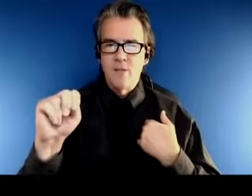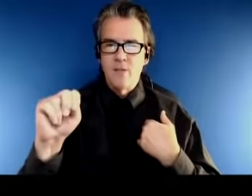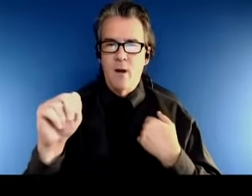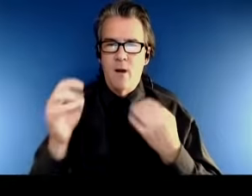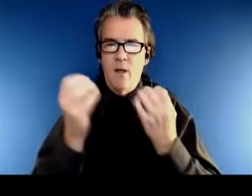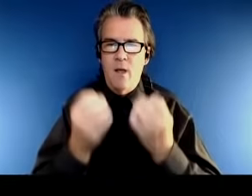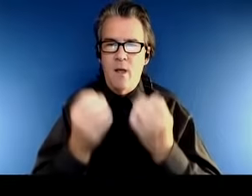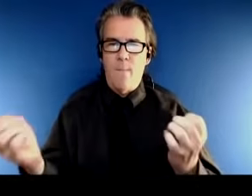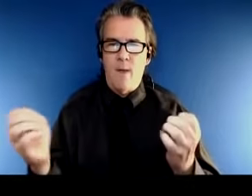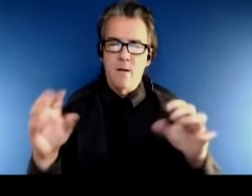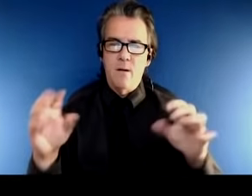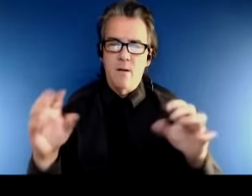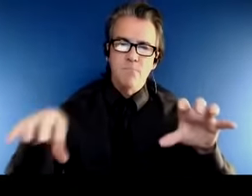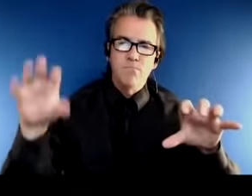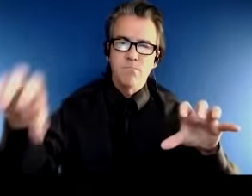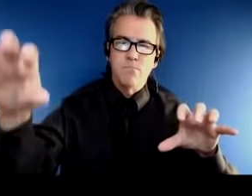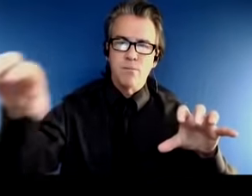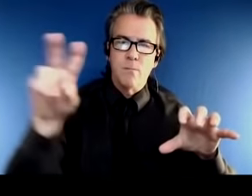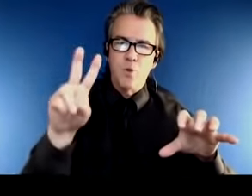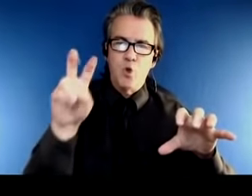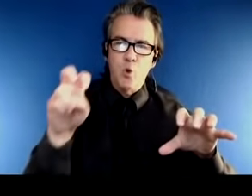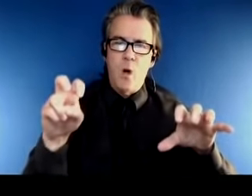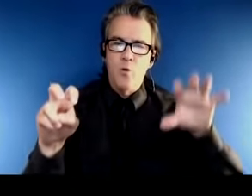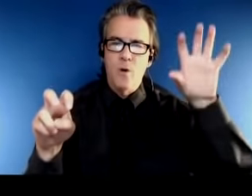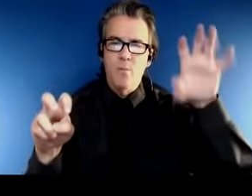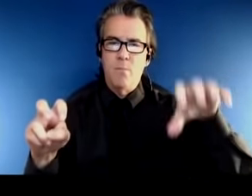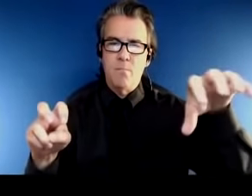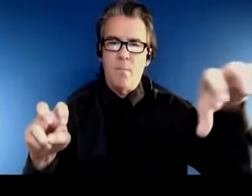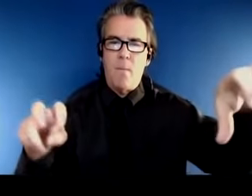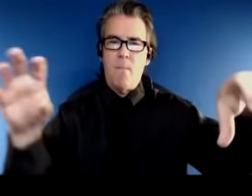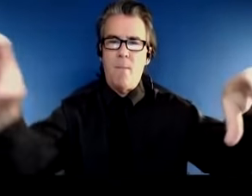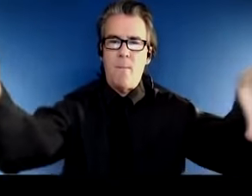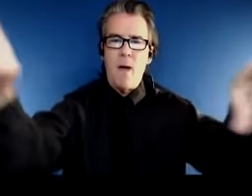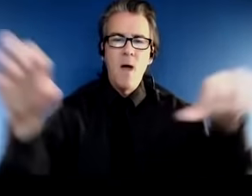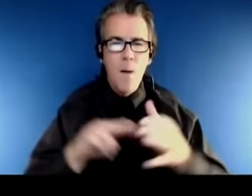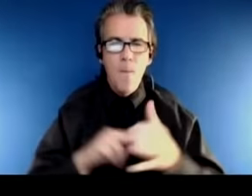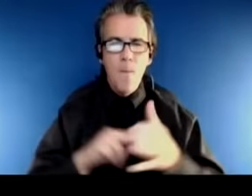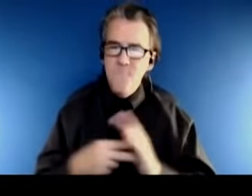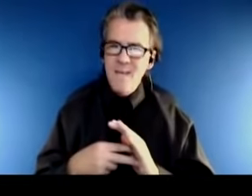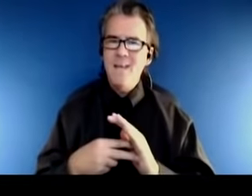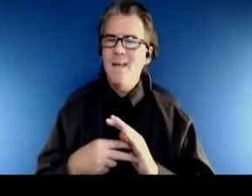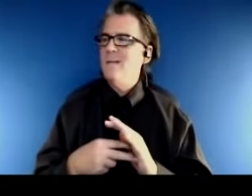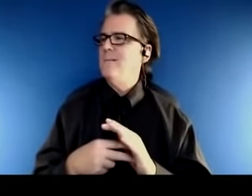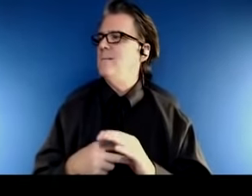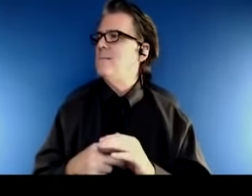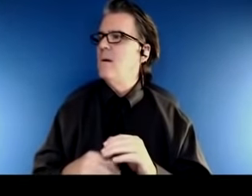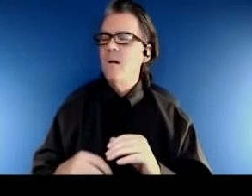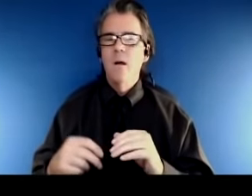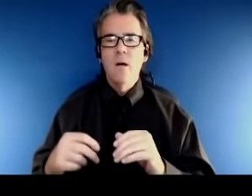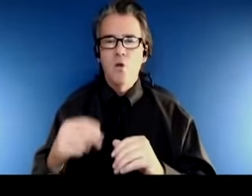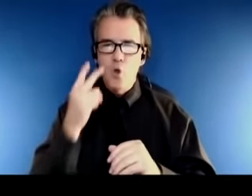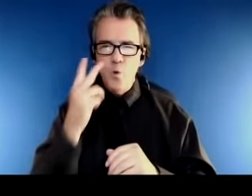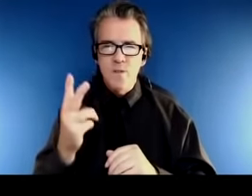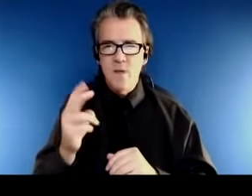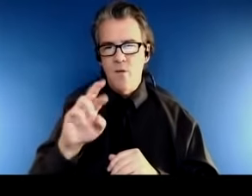Once that decision is made, then we monitor the weather. And if the weather changes, we look for opportunities